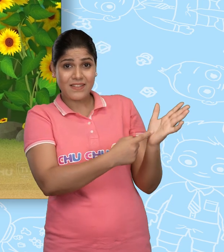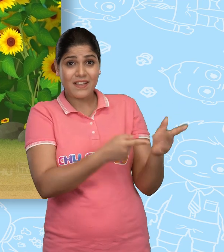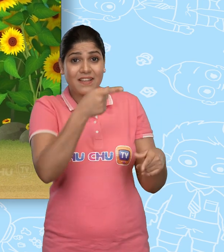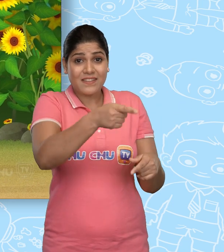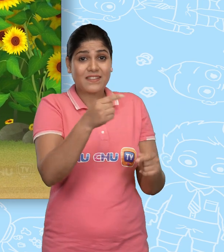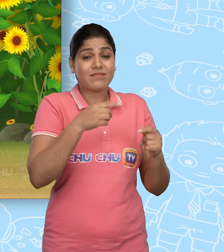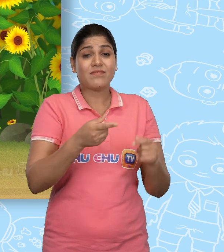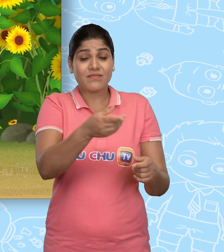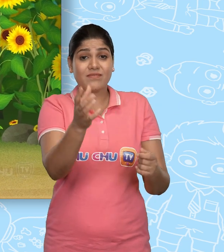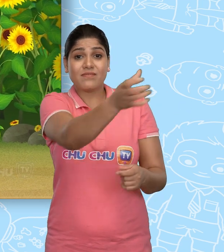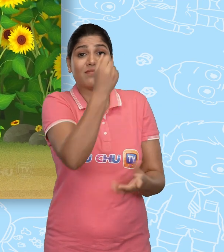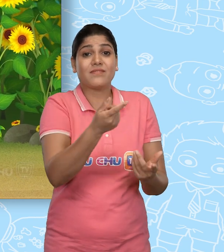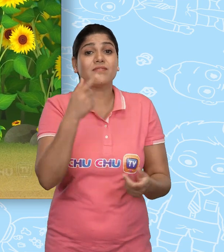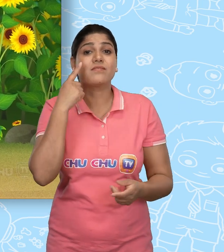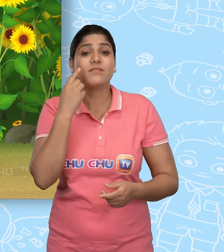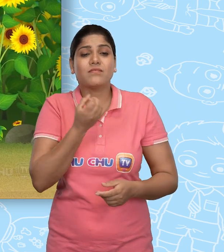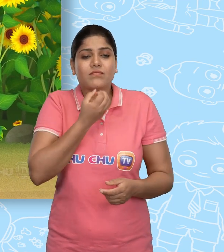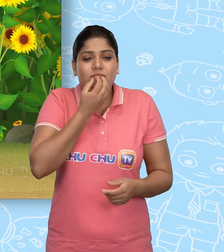This is where your sunflower came from.